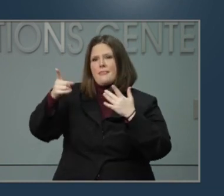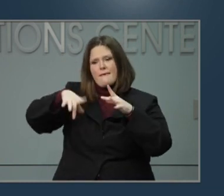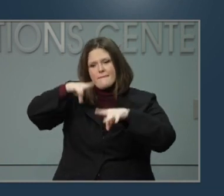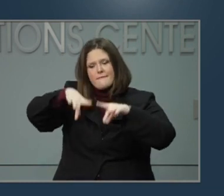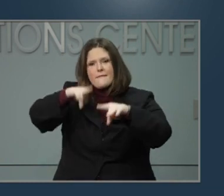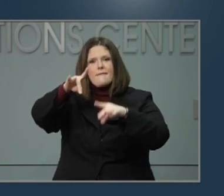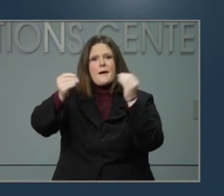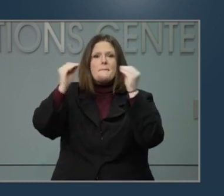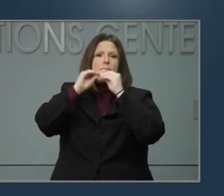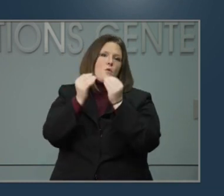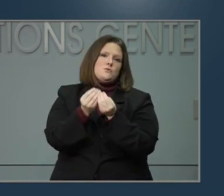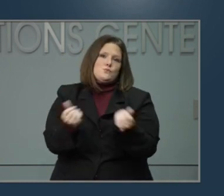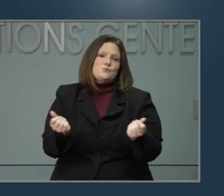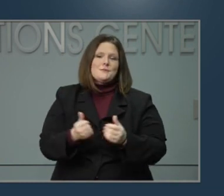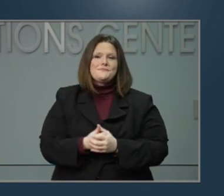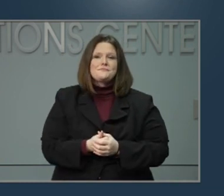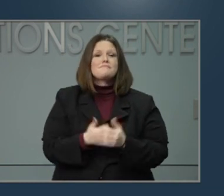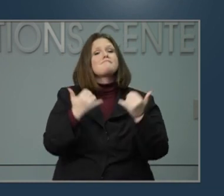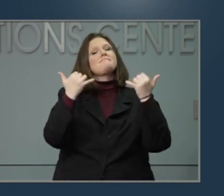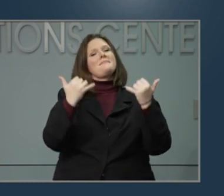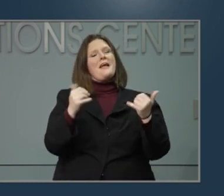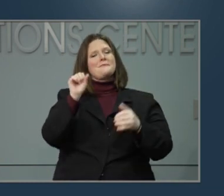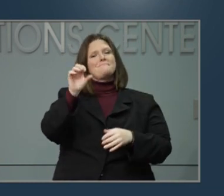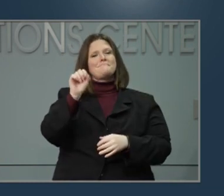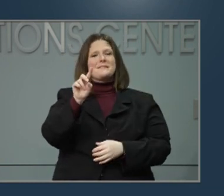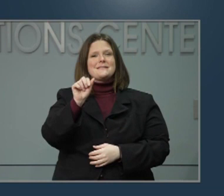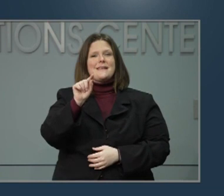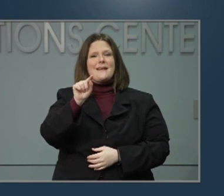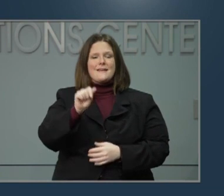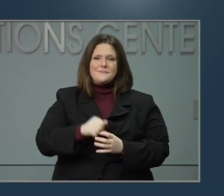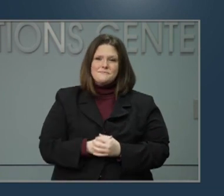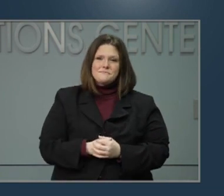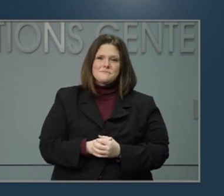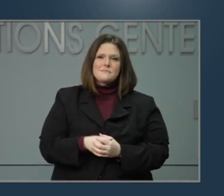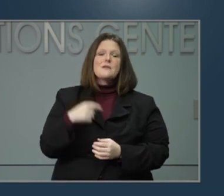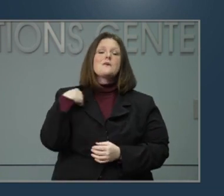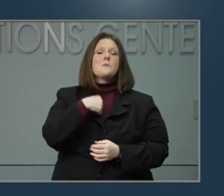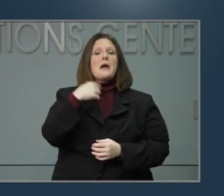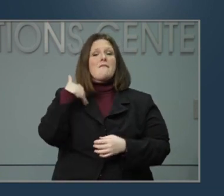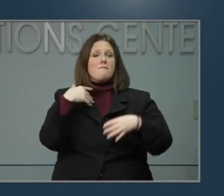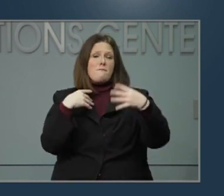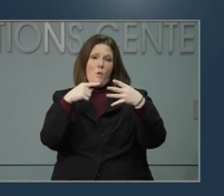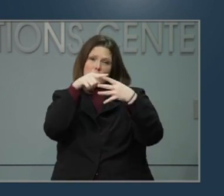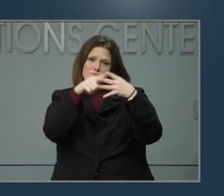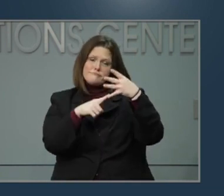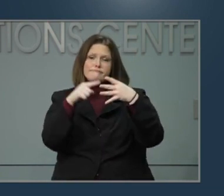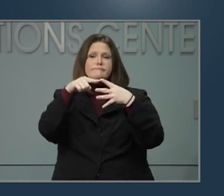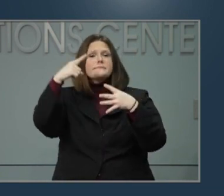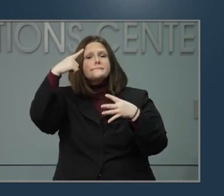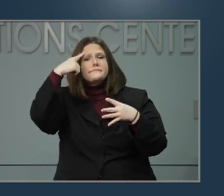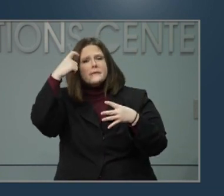COMMUNITY AND WHAT THEY ARE DOING TO FIGHT COVID. LET'S DIVE INTO THE DATA. AS A REMINDER, EVERY WEEK, WE LOOK AT A COMBINATION OF TREND